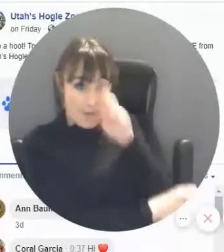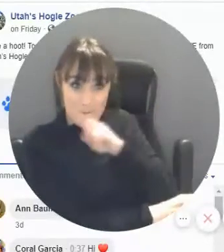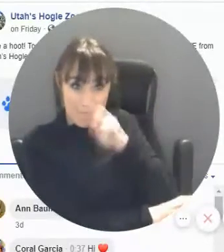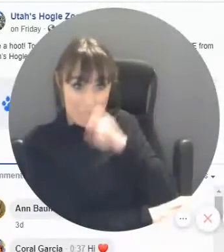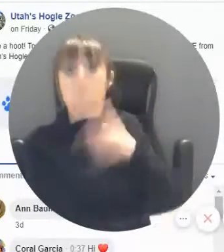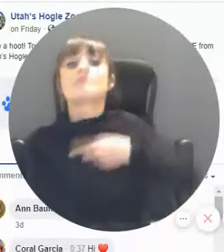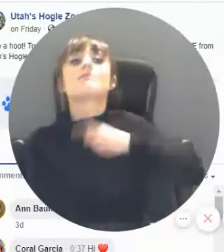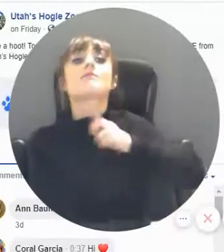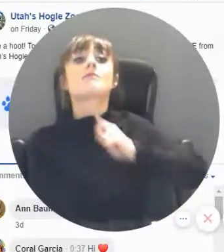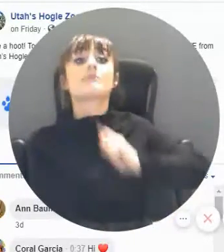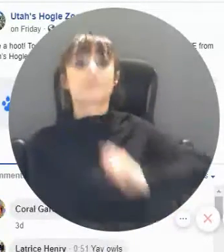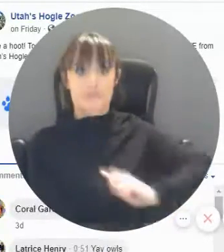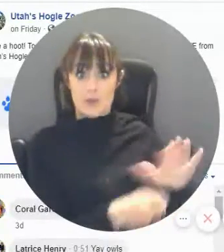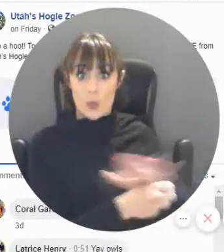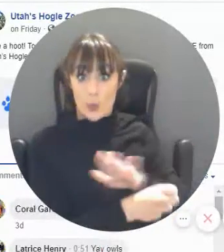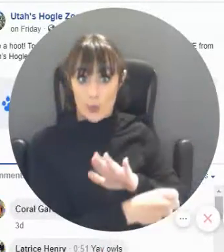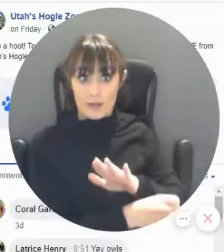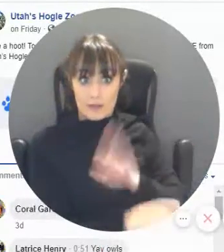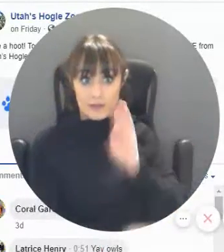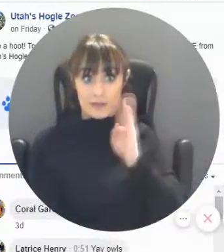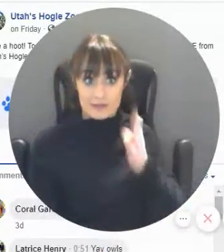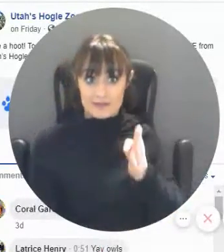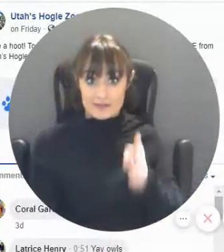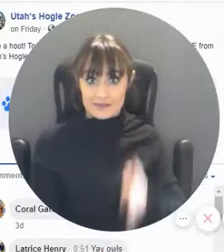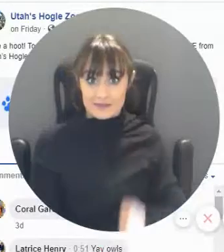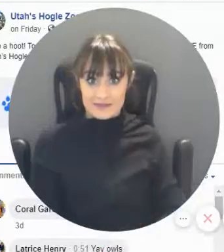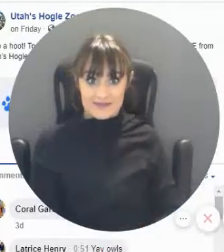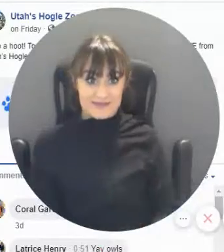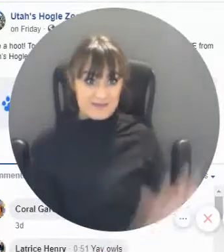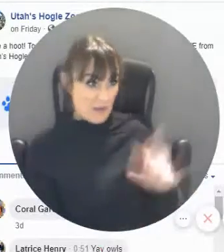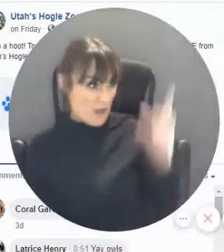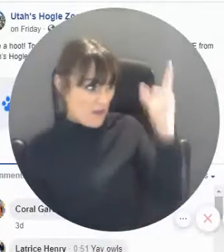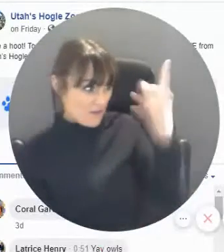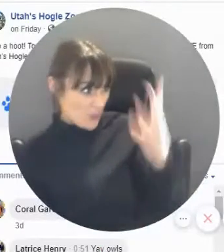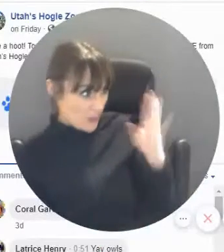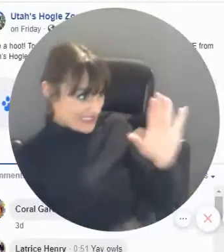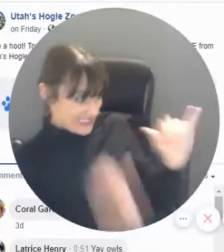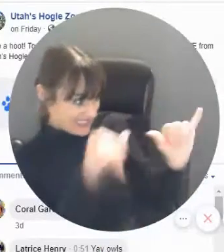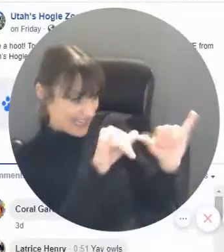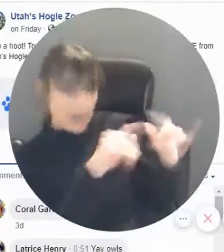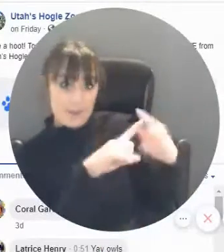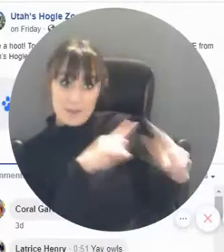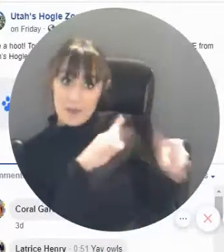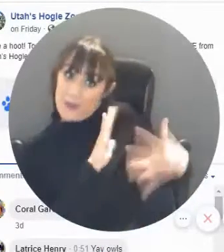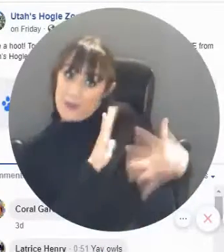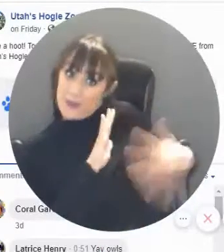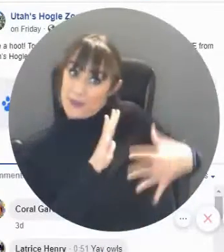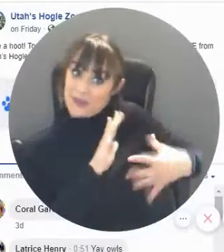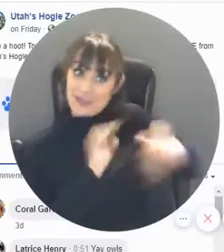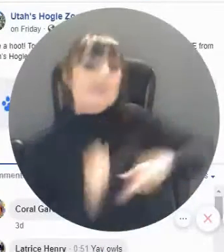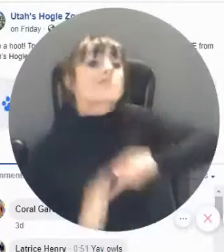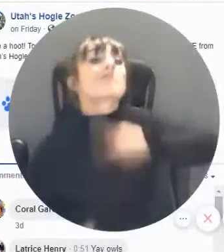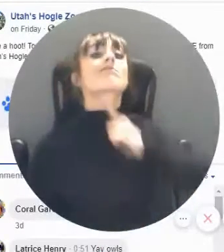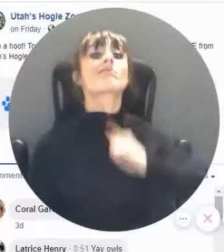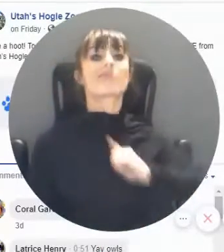you can see it's about 1/4 the size of the owl. They are impressive animals.